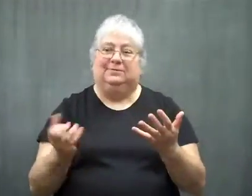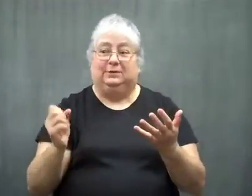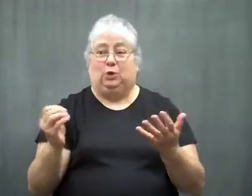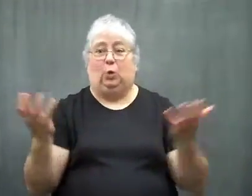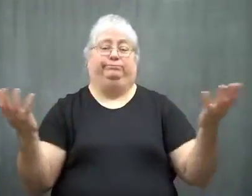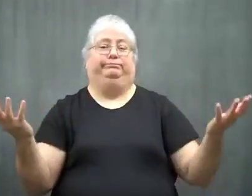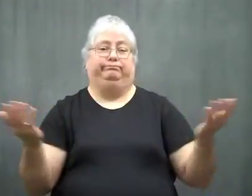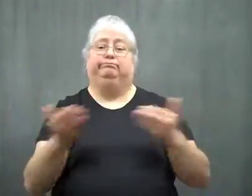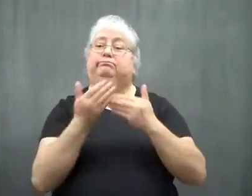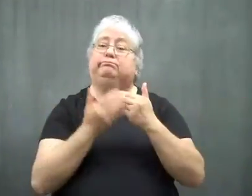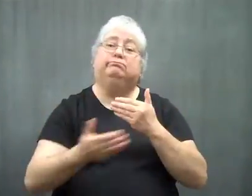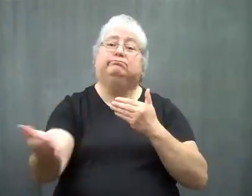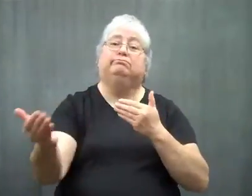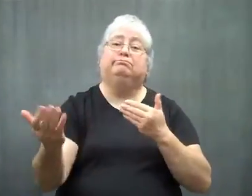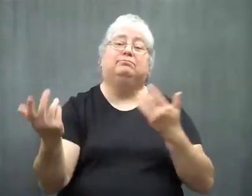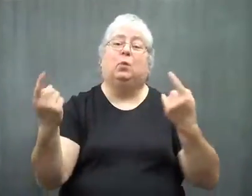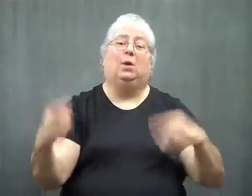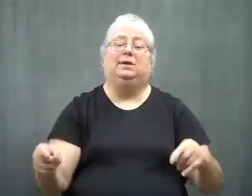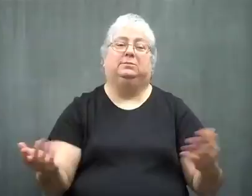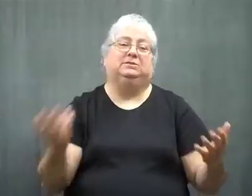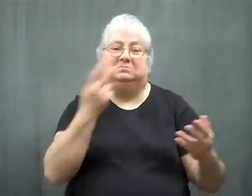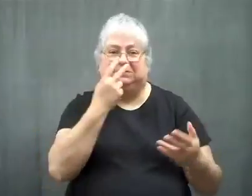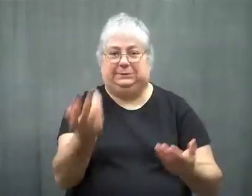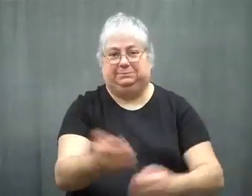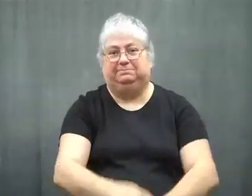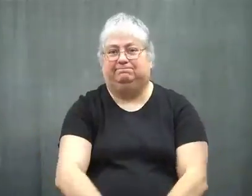So we'll see what happens from here on out.